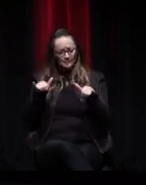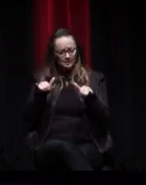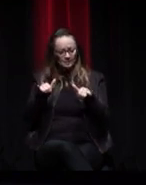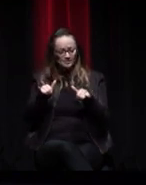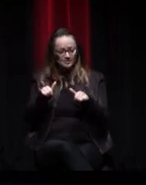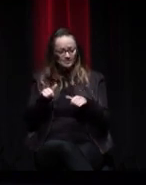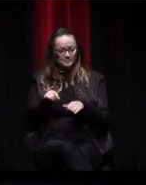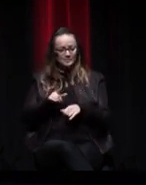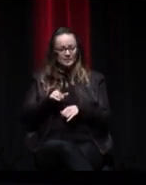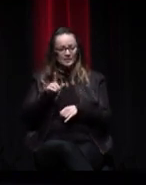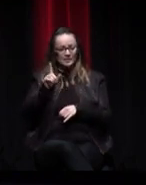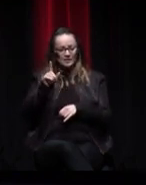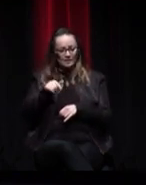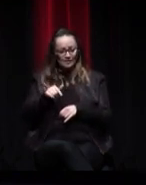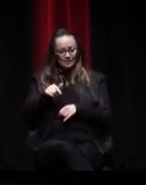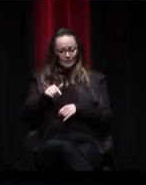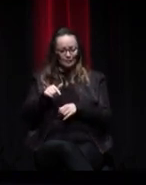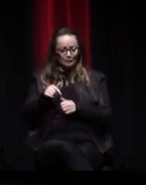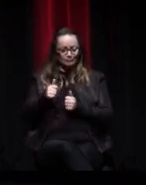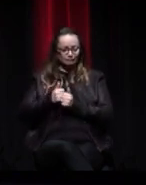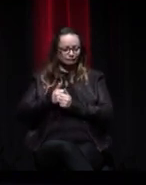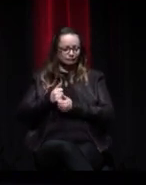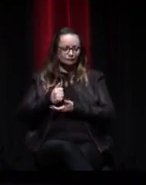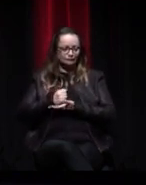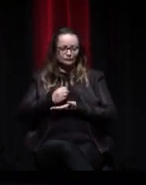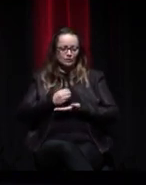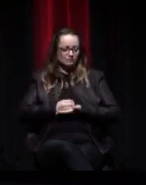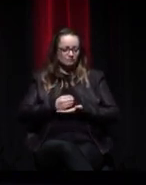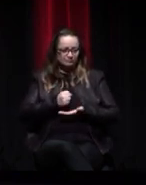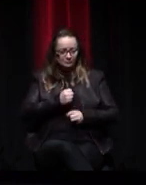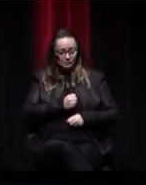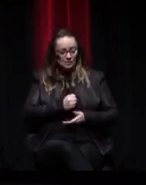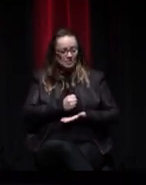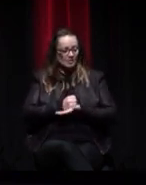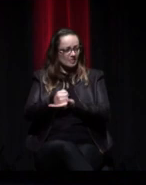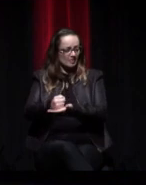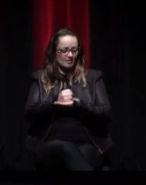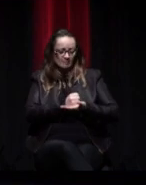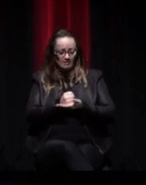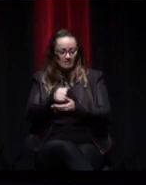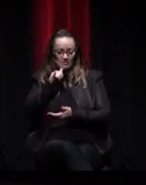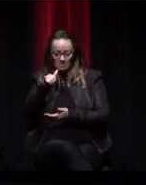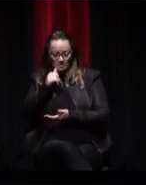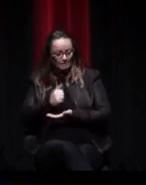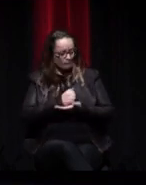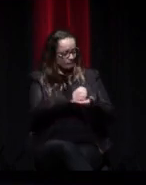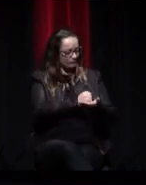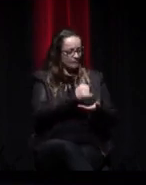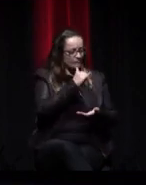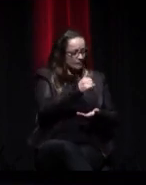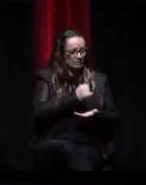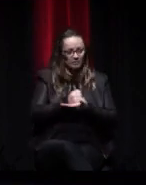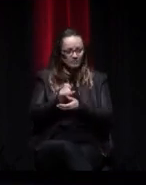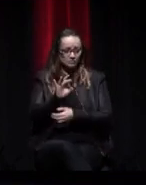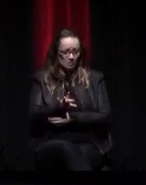is a conductive vessel of reliable reports. Something that's appeared in other places